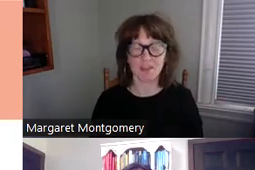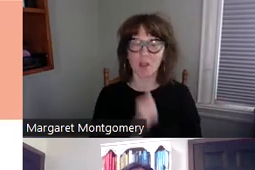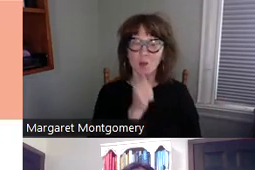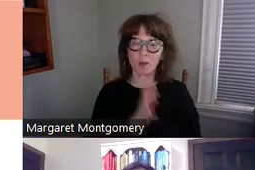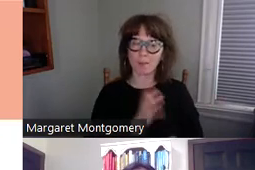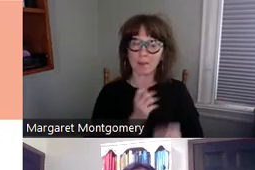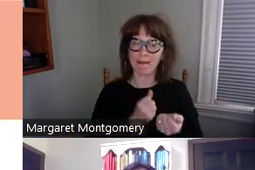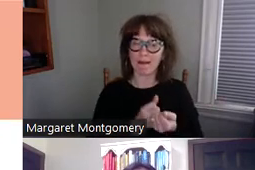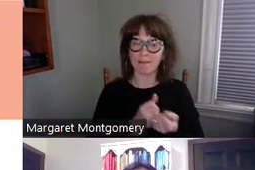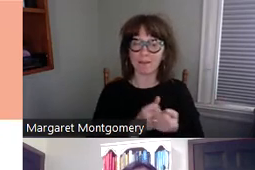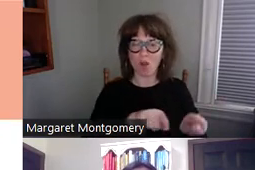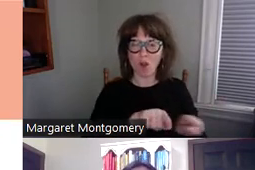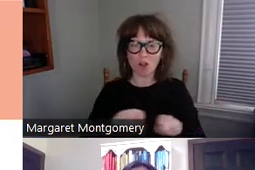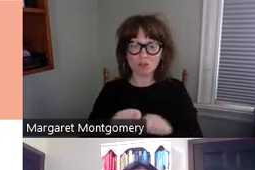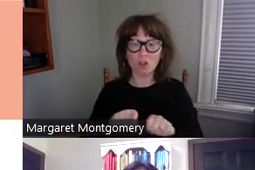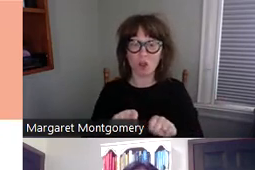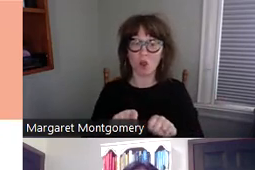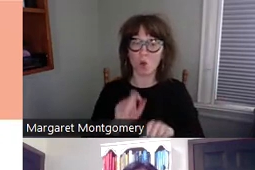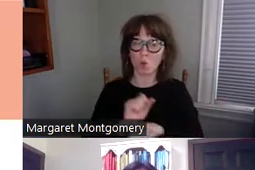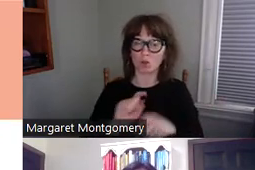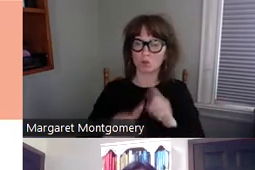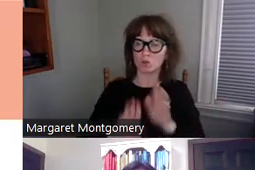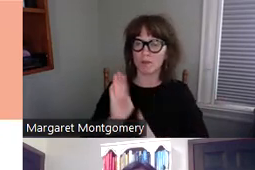for developing our own land acknowledgement, and we just presented it to the community.